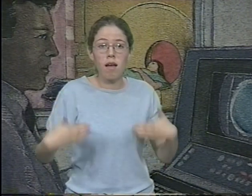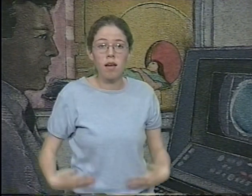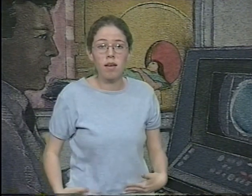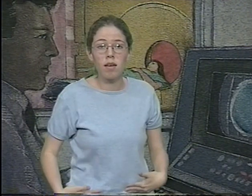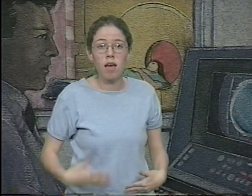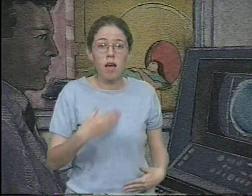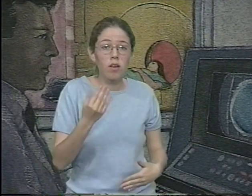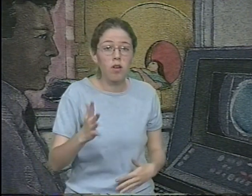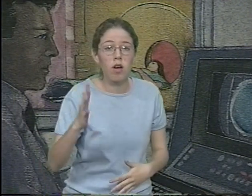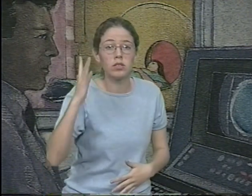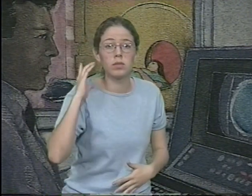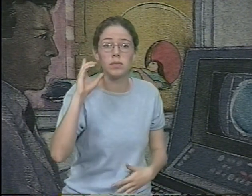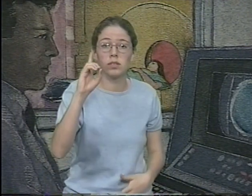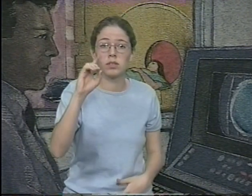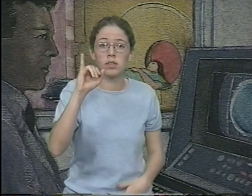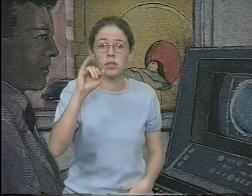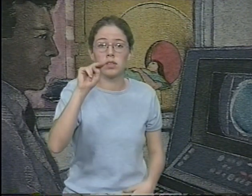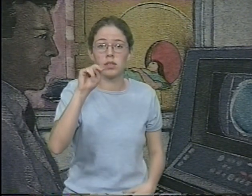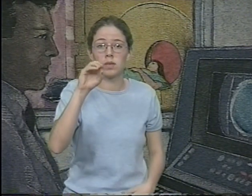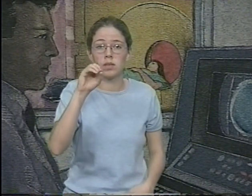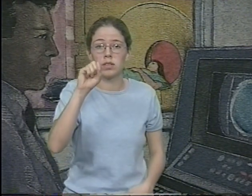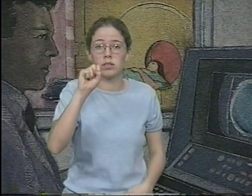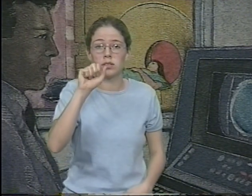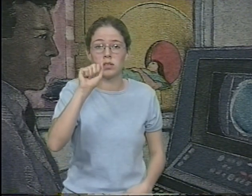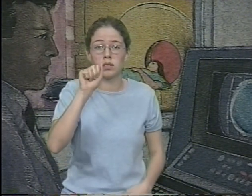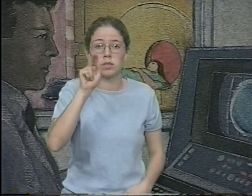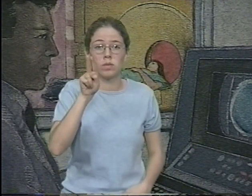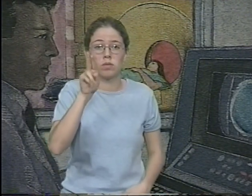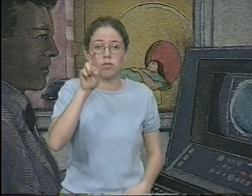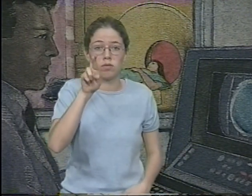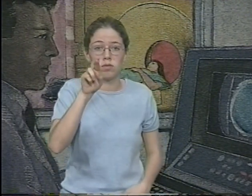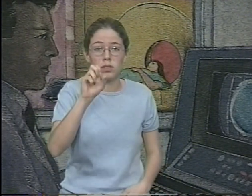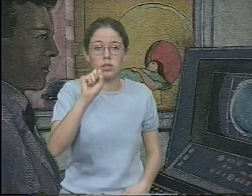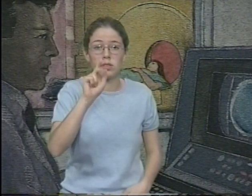(computerized axial tomography) scans, which show